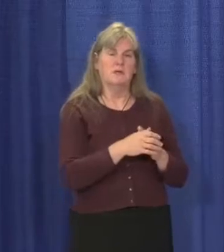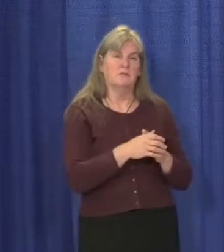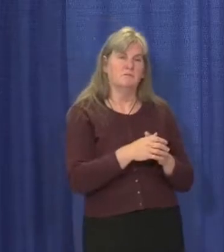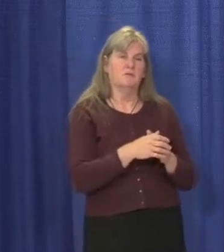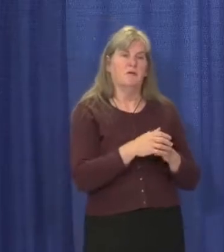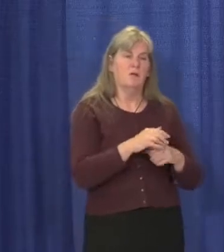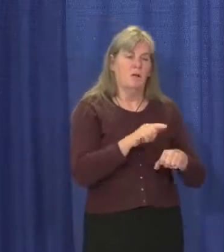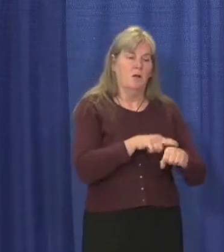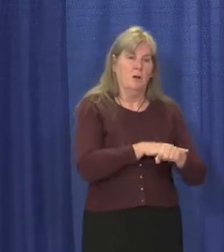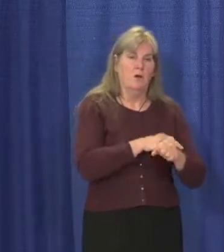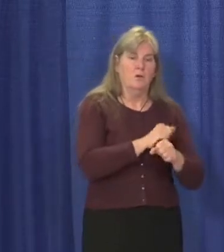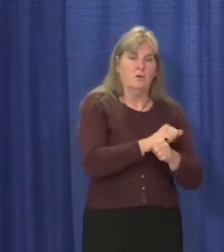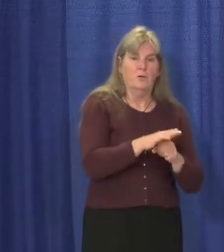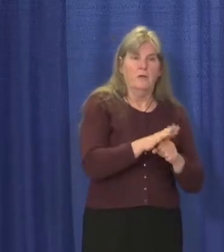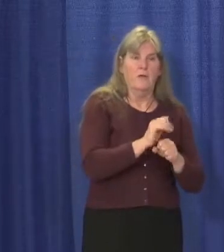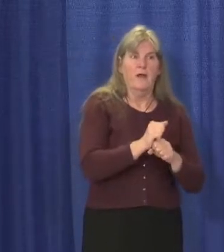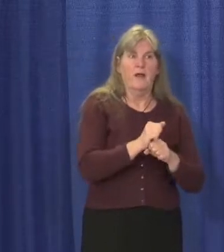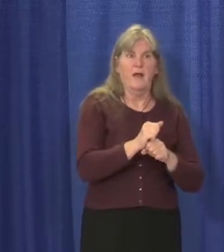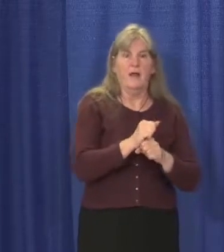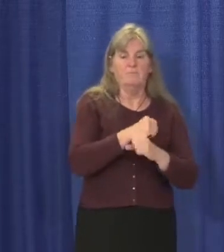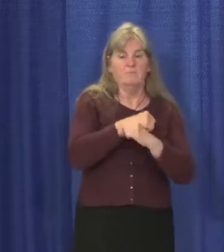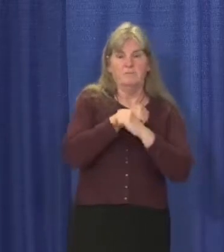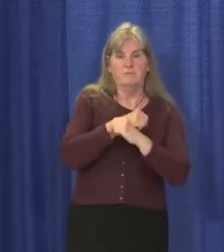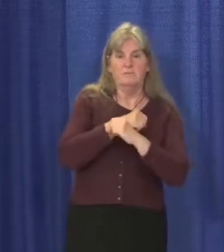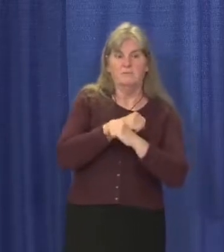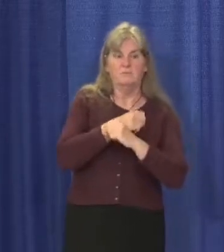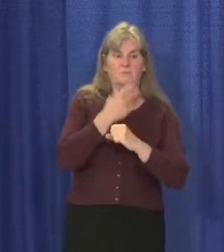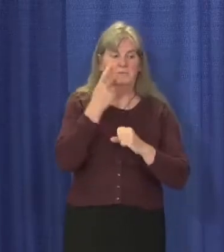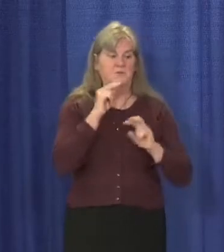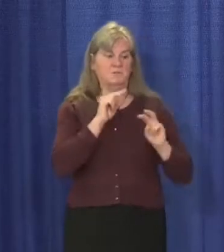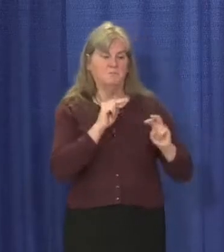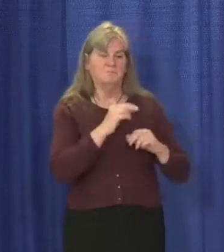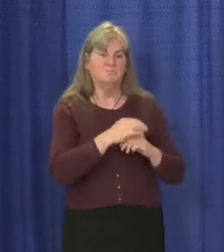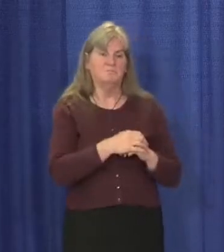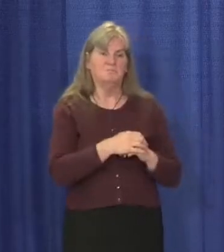symptoms. Pat: We will now go to